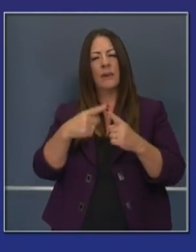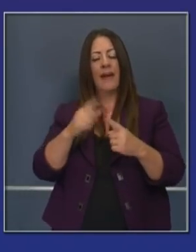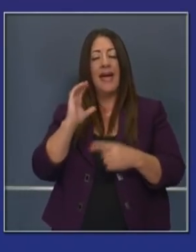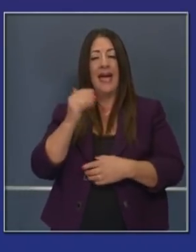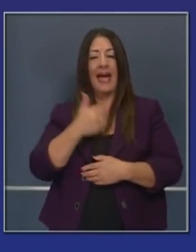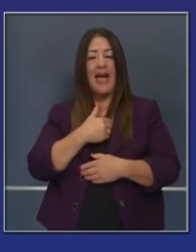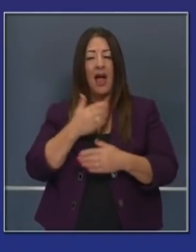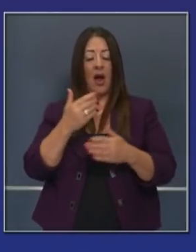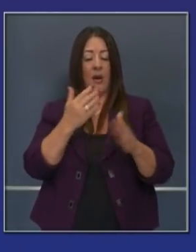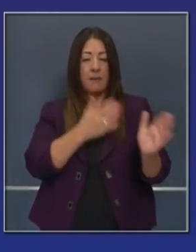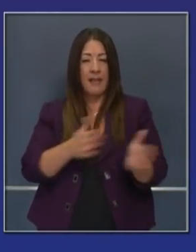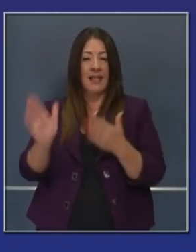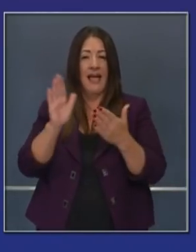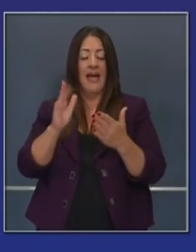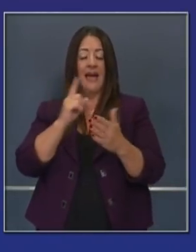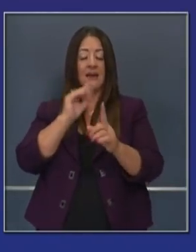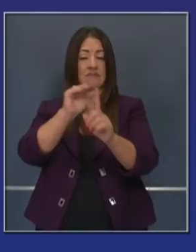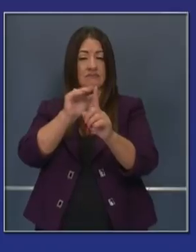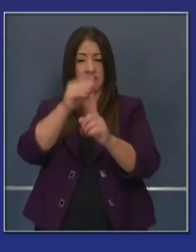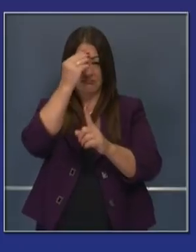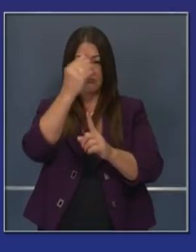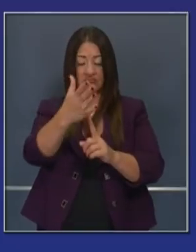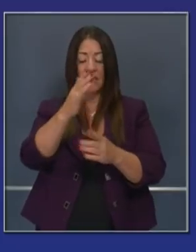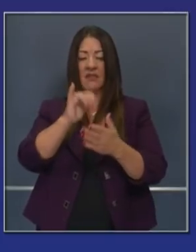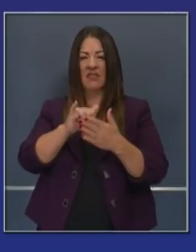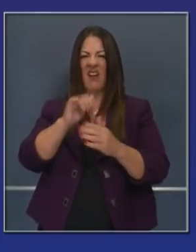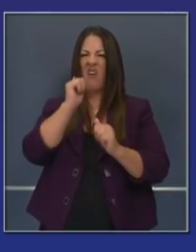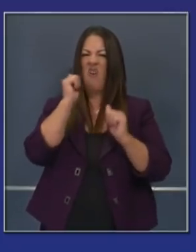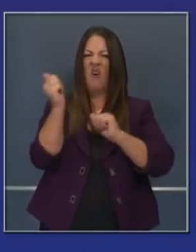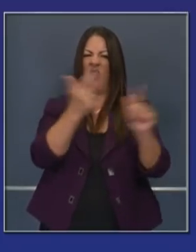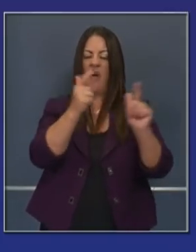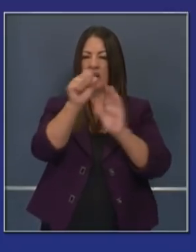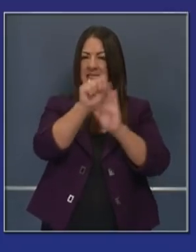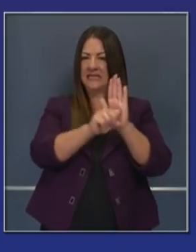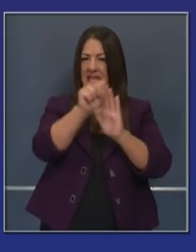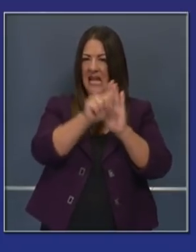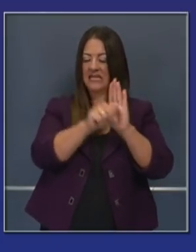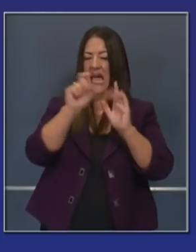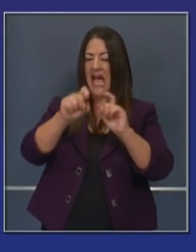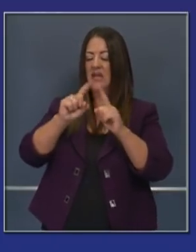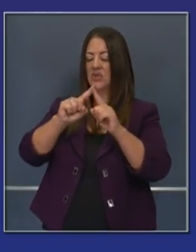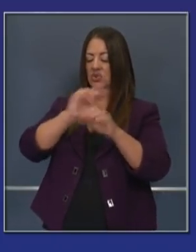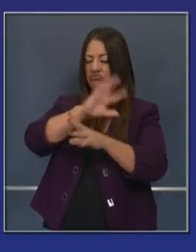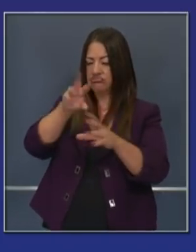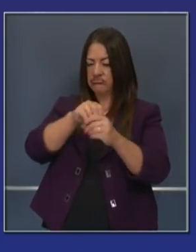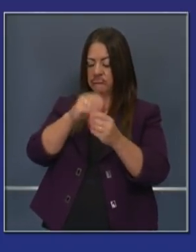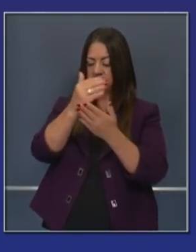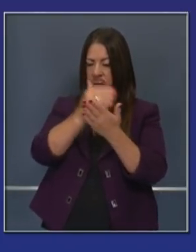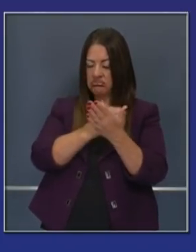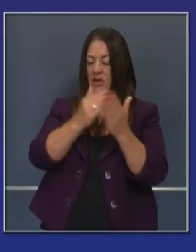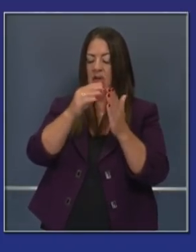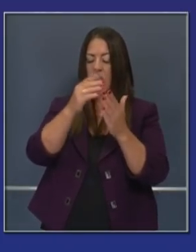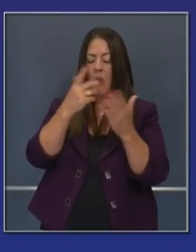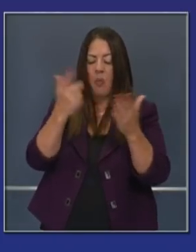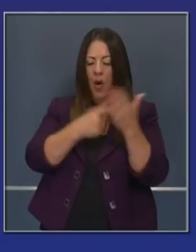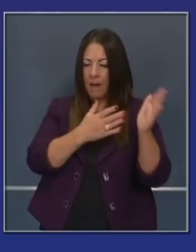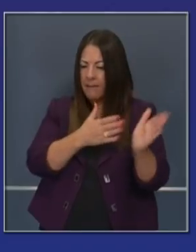TODAY ON VACCINES. LAST WEEK WE TALKED ABOUT ONE OF THE FIRST PILLARS OF OUR VACCINE STRATEGY.